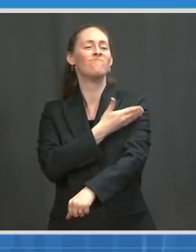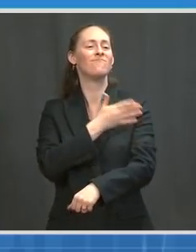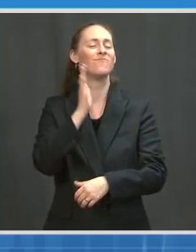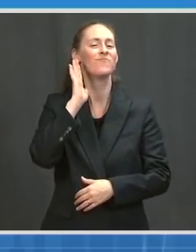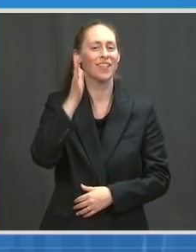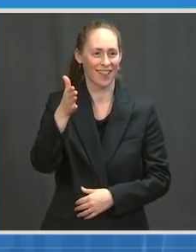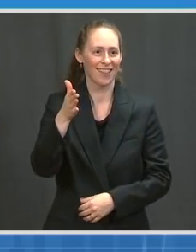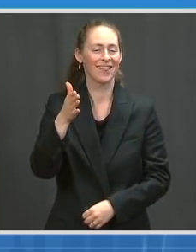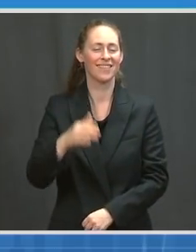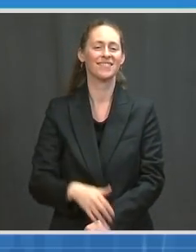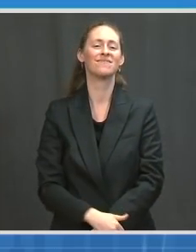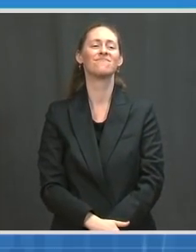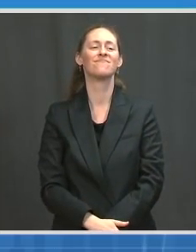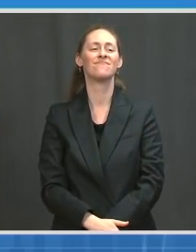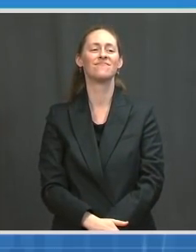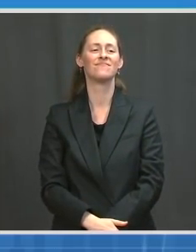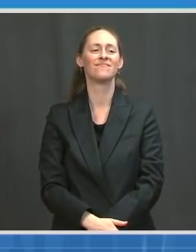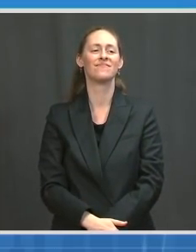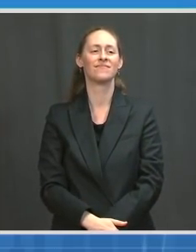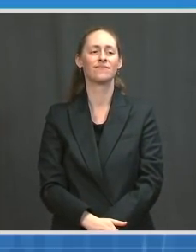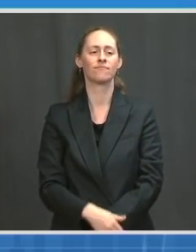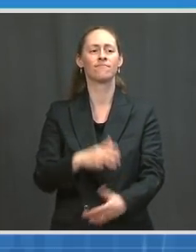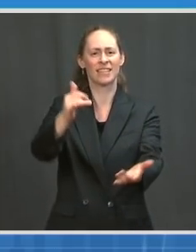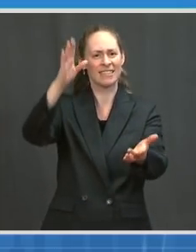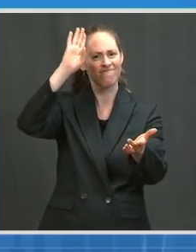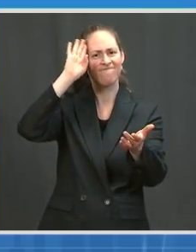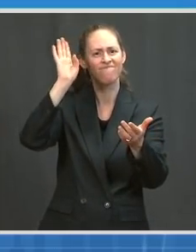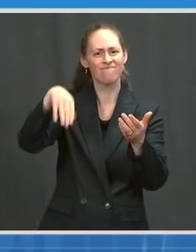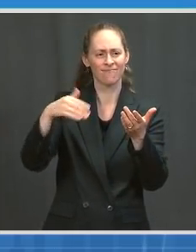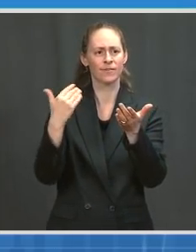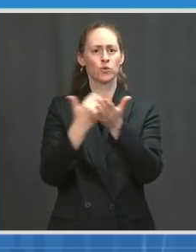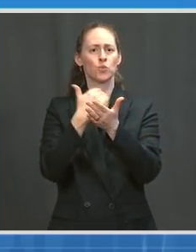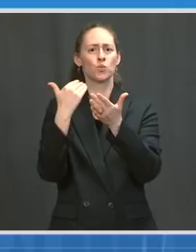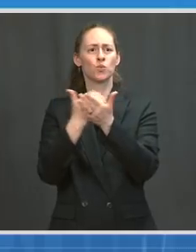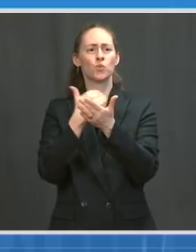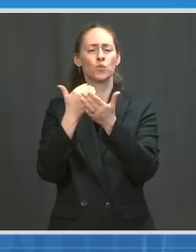are putting many states at risk for increases in COVID-19 cases,